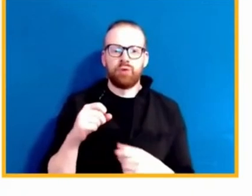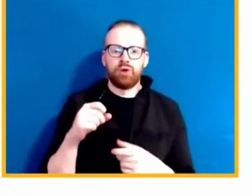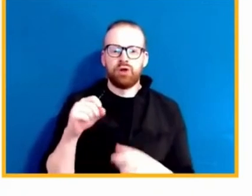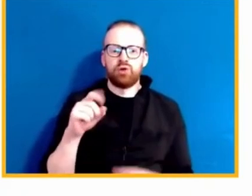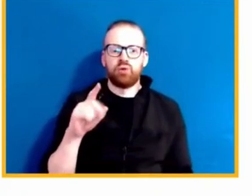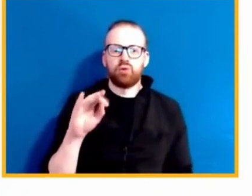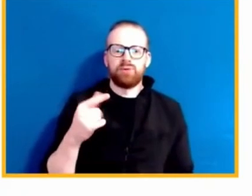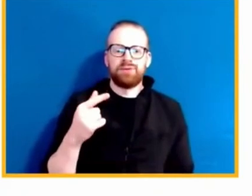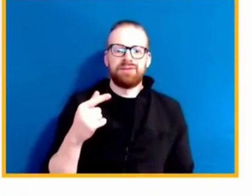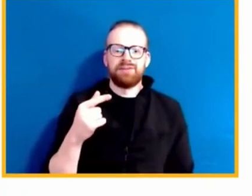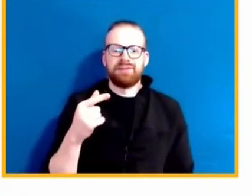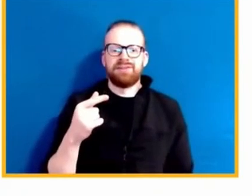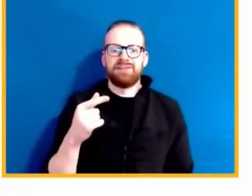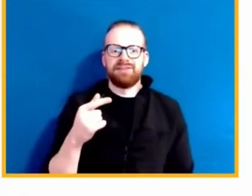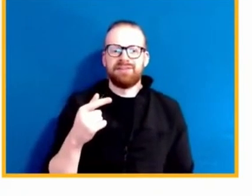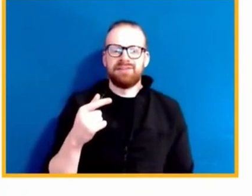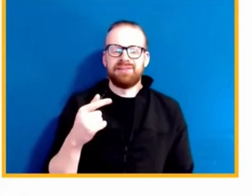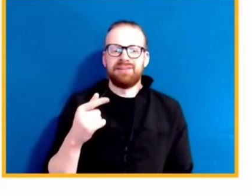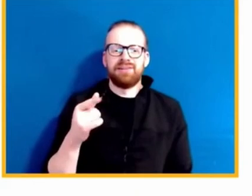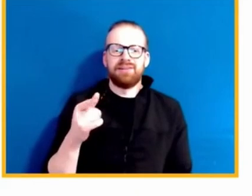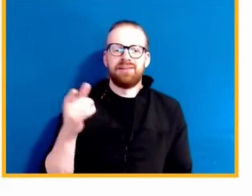Everybody give it up for Kesi!